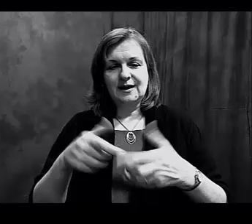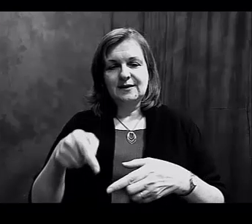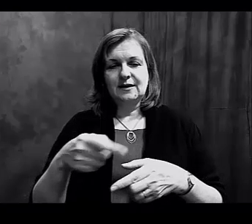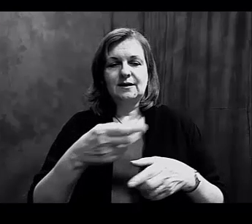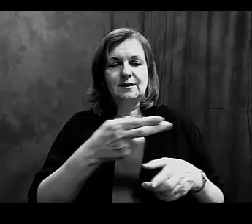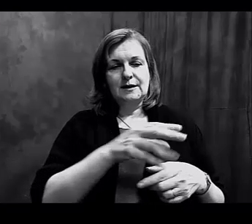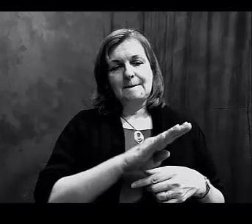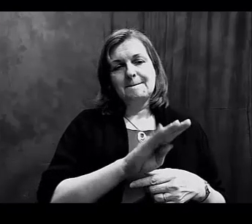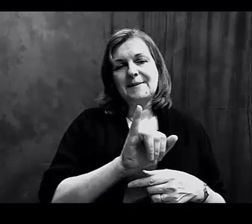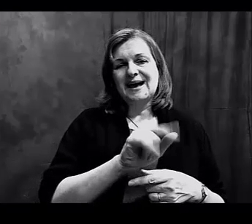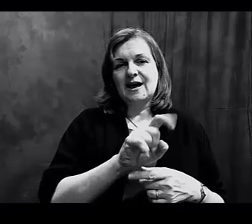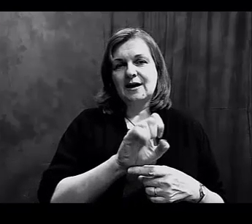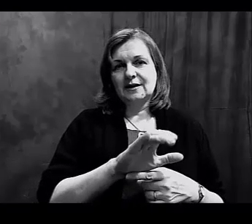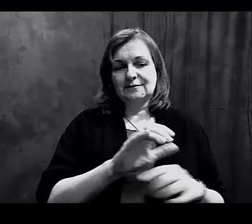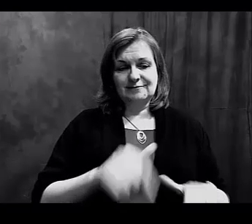so we talk about this as being